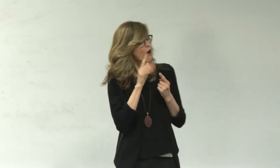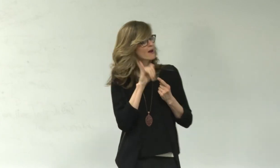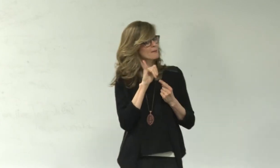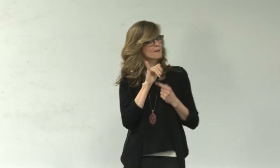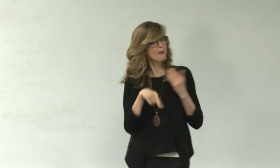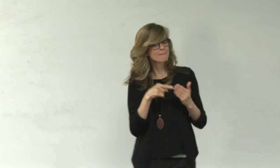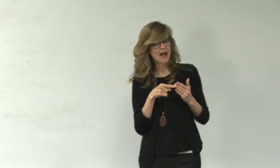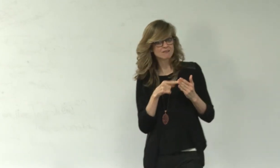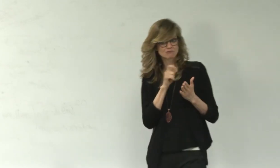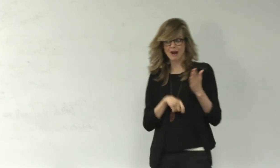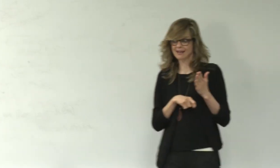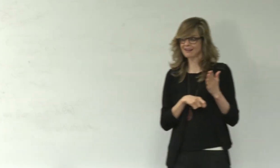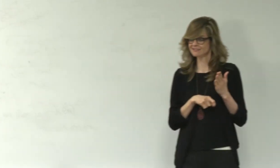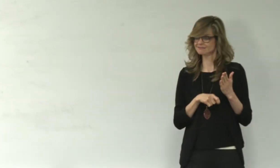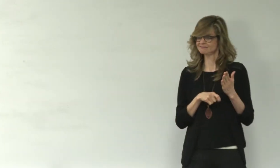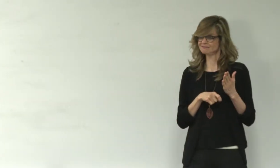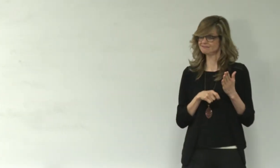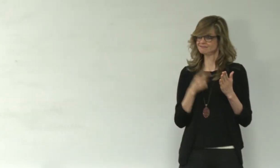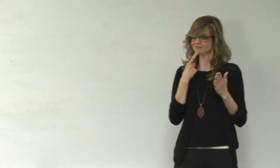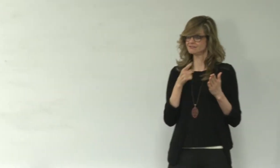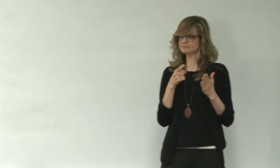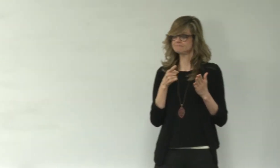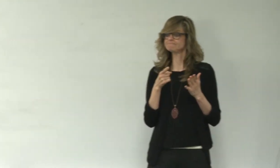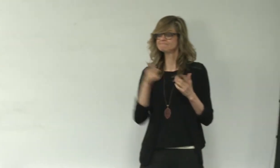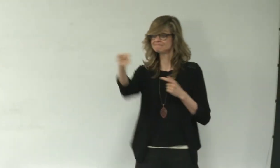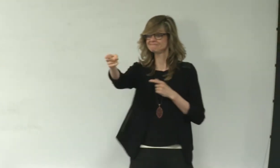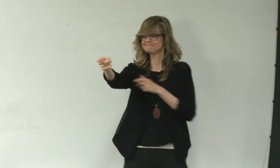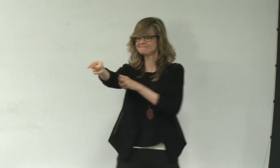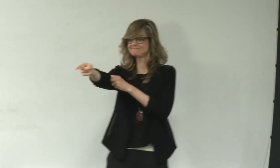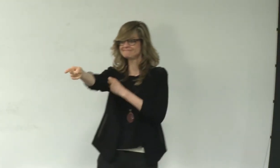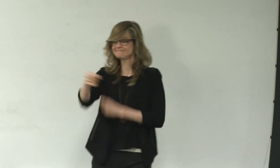HAVE ANY OF YOU THOUGHT ABOUT THAT AS A CAREER OPTION? YOU DID?